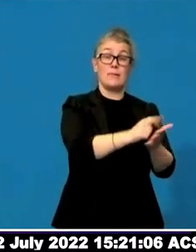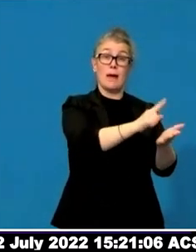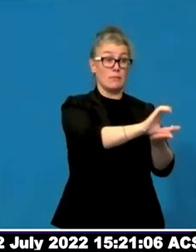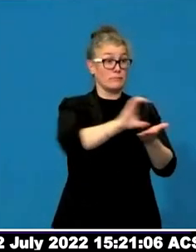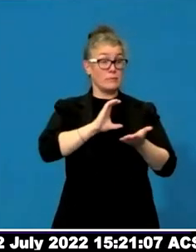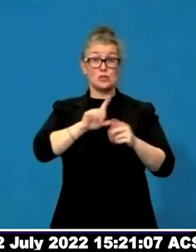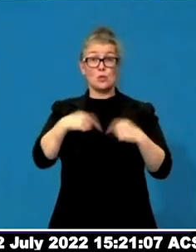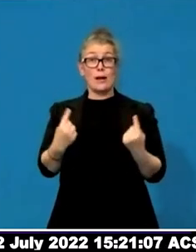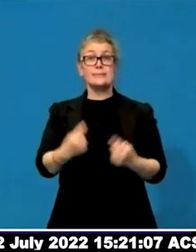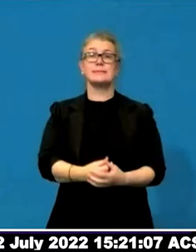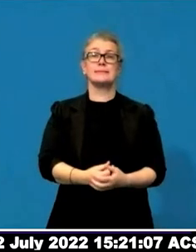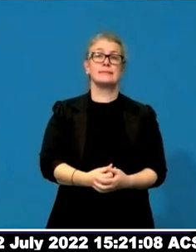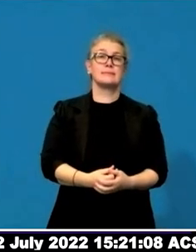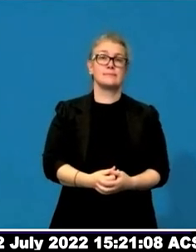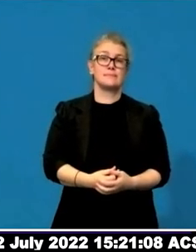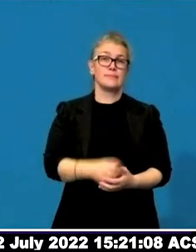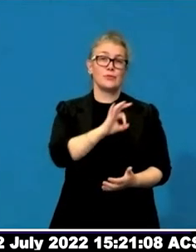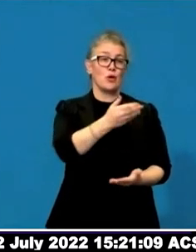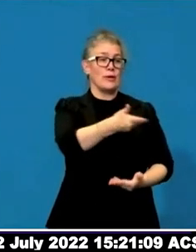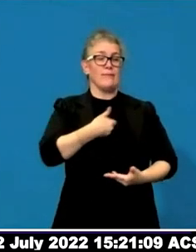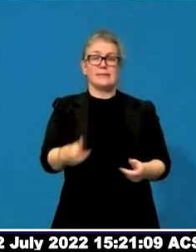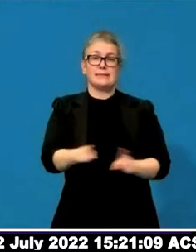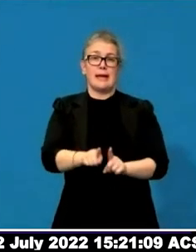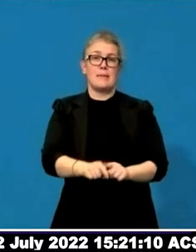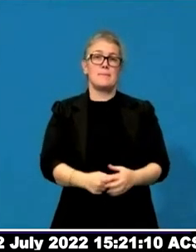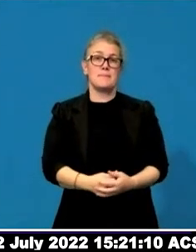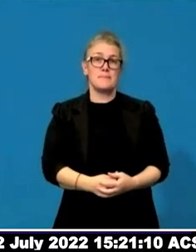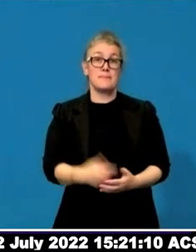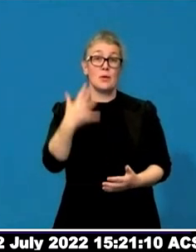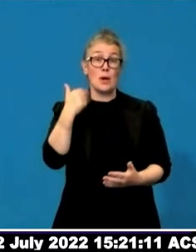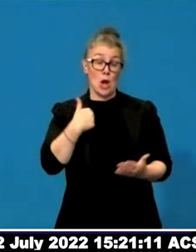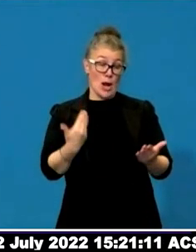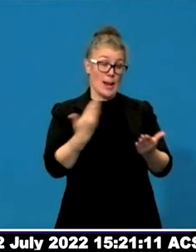They don't afford us the same thing. And so when we claim our time, if we claim outside of that -